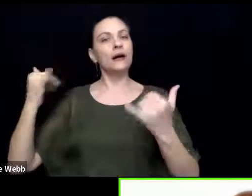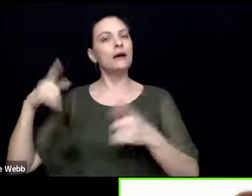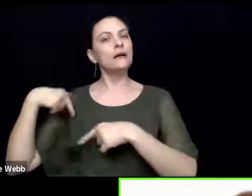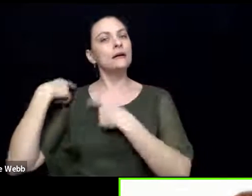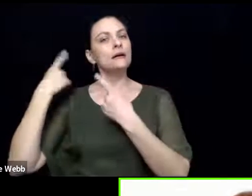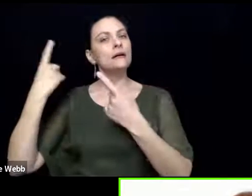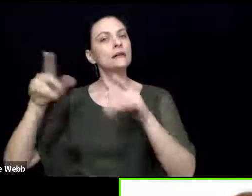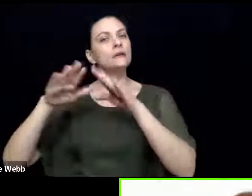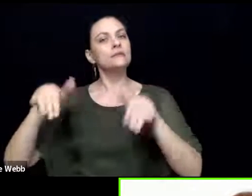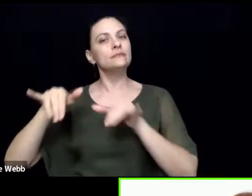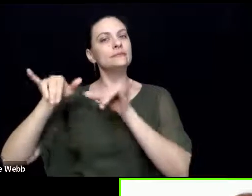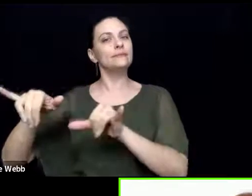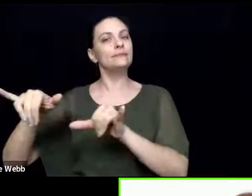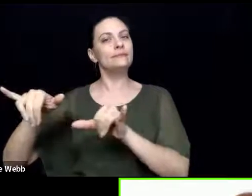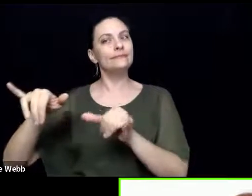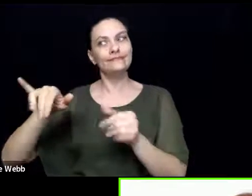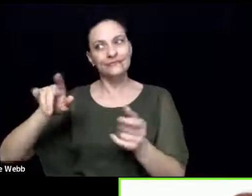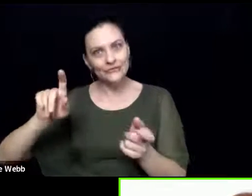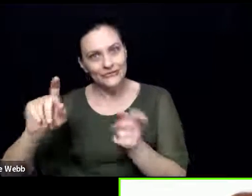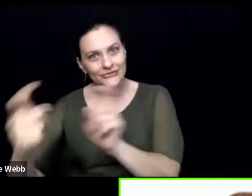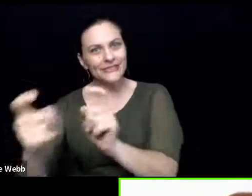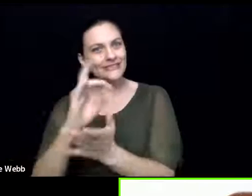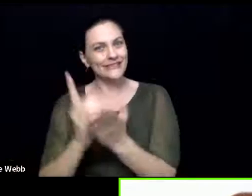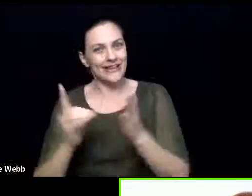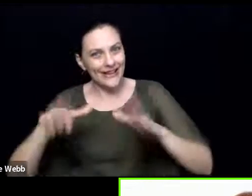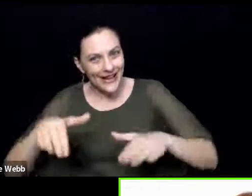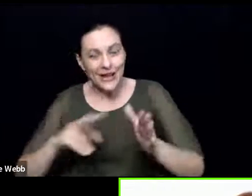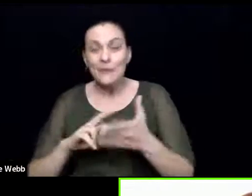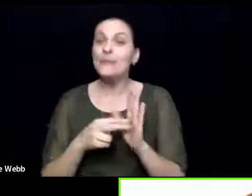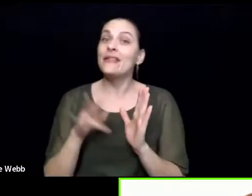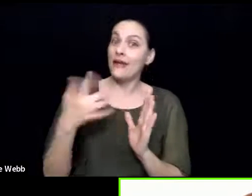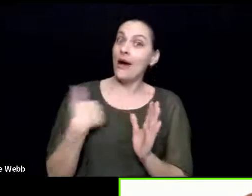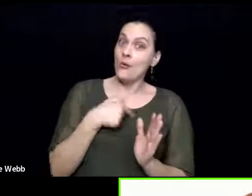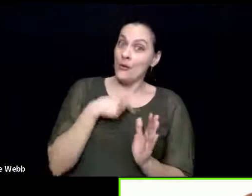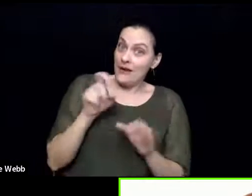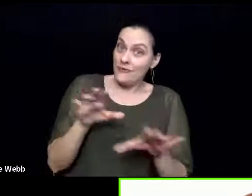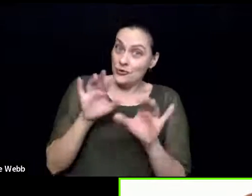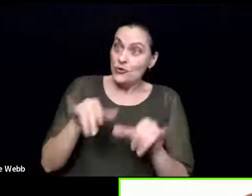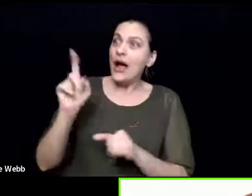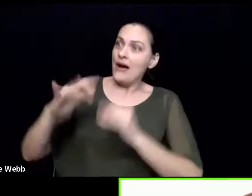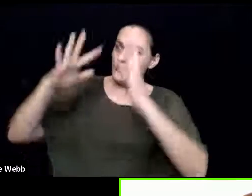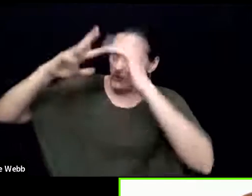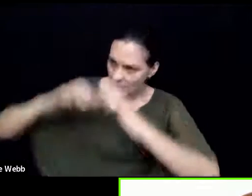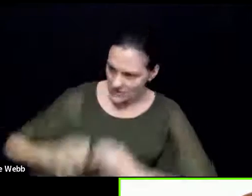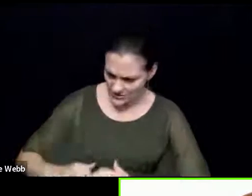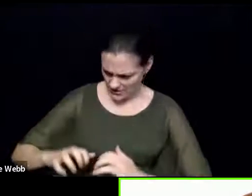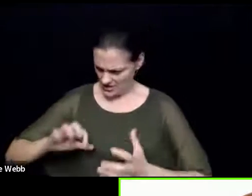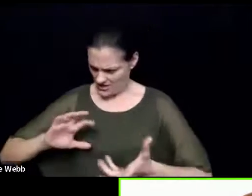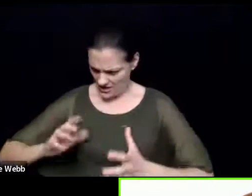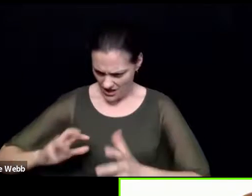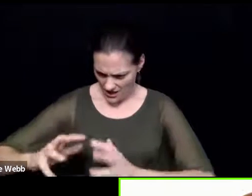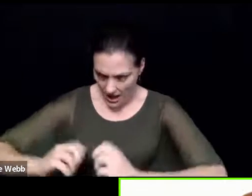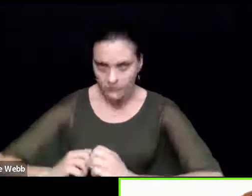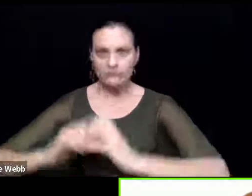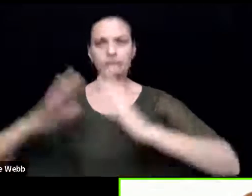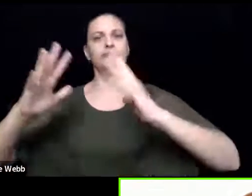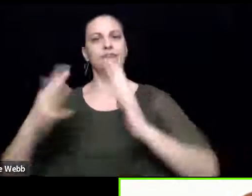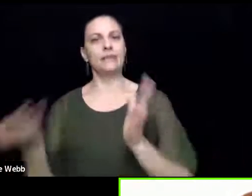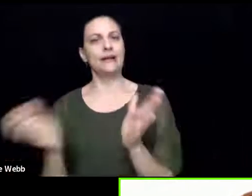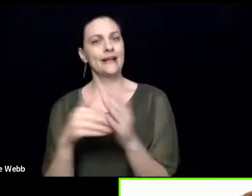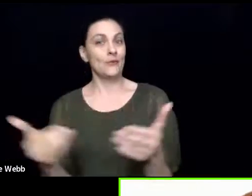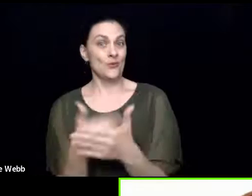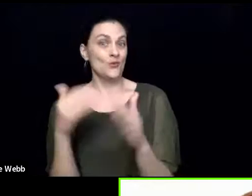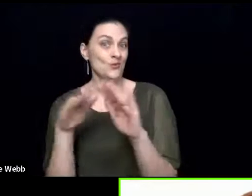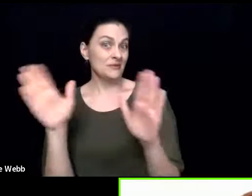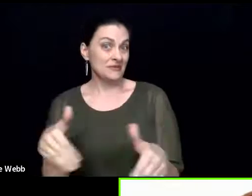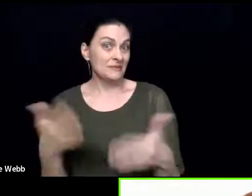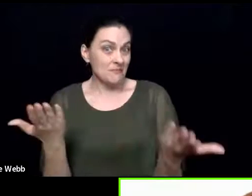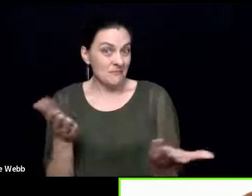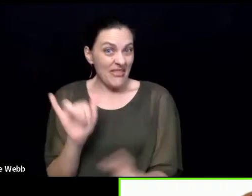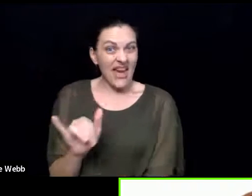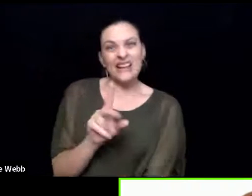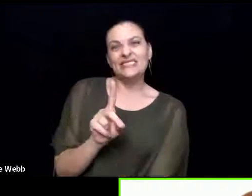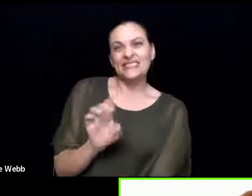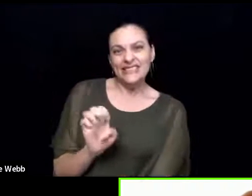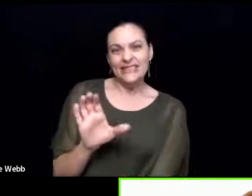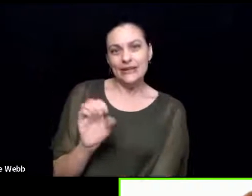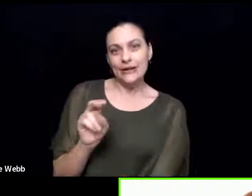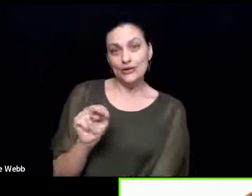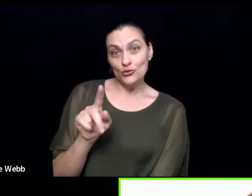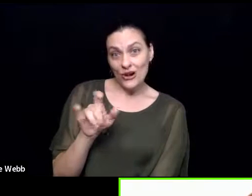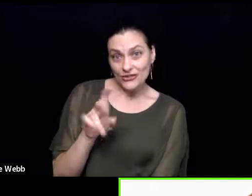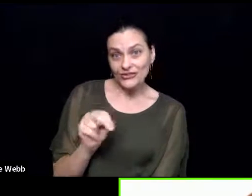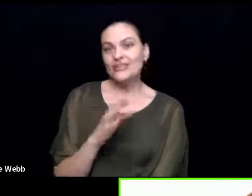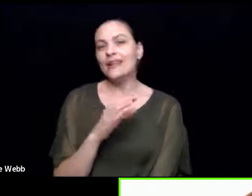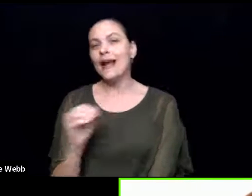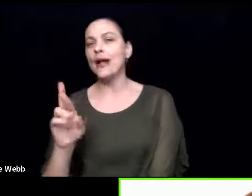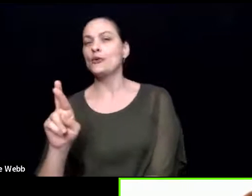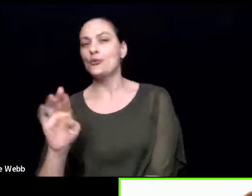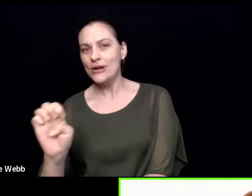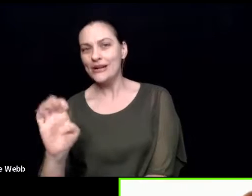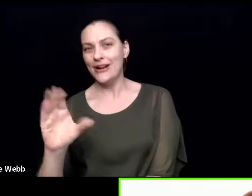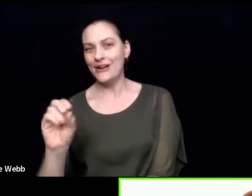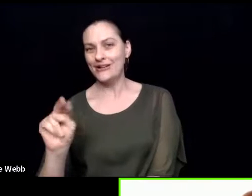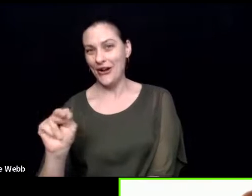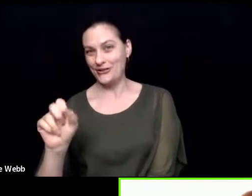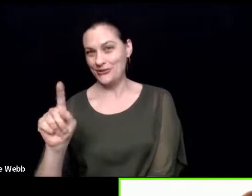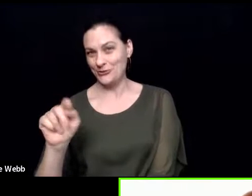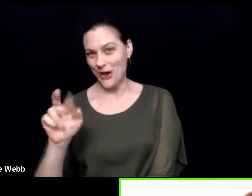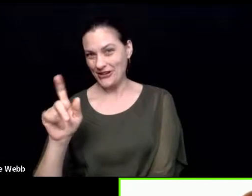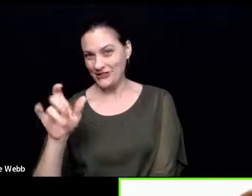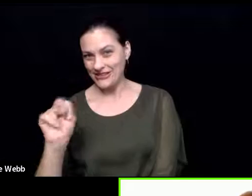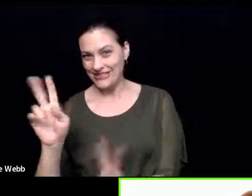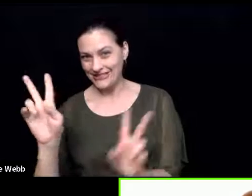and reconstructing. How do you -- OK. Let me kind of go through the six steps again.